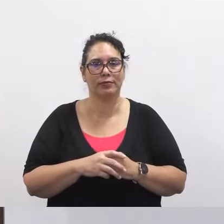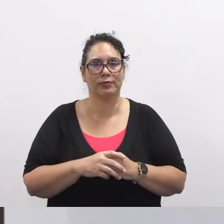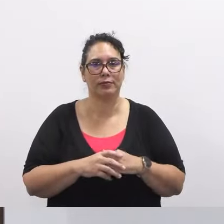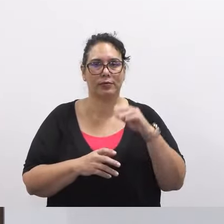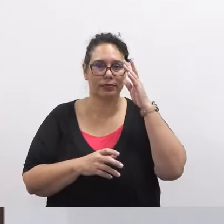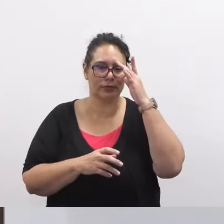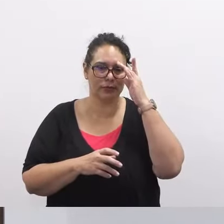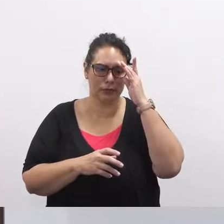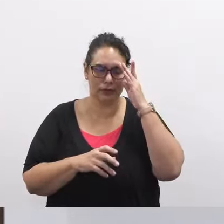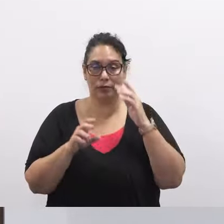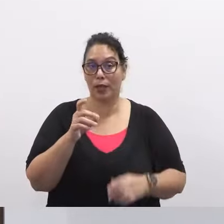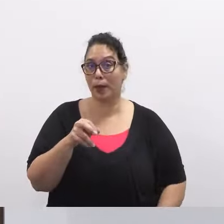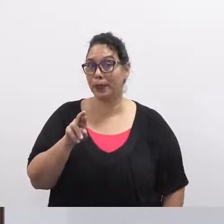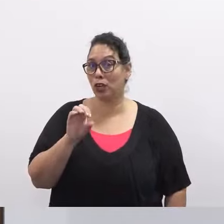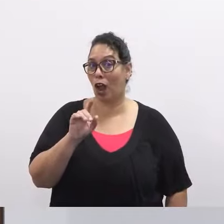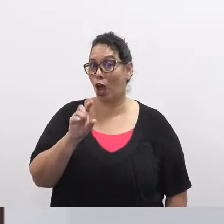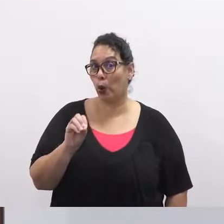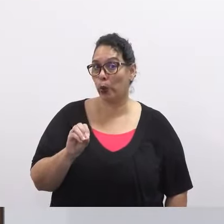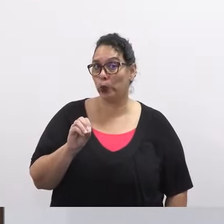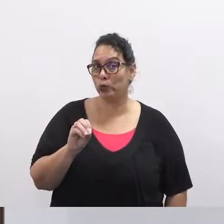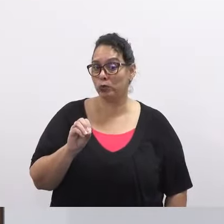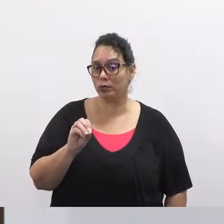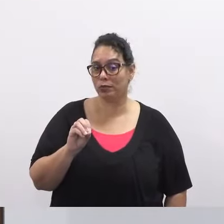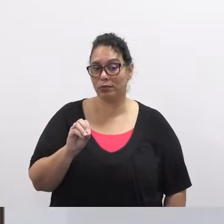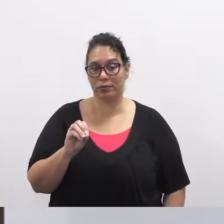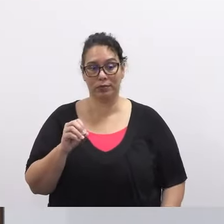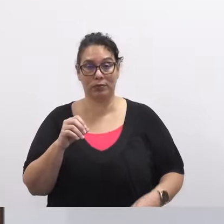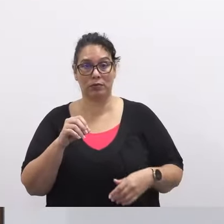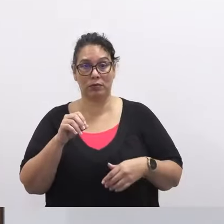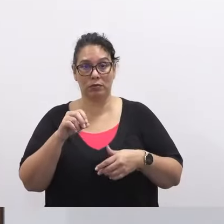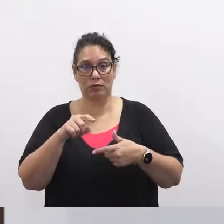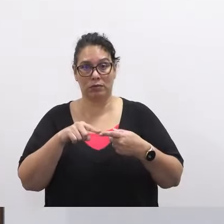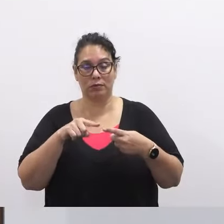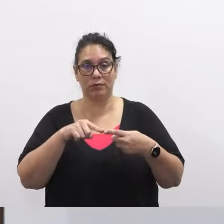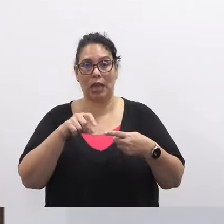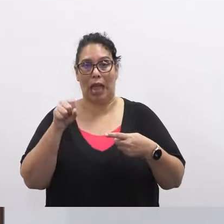Mr. Otto, how do you vote? Aye. Ms. Kerr. - Aye. Mr. Miller. - Aye.